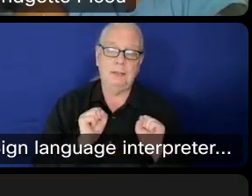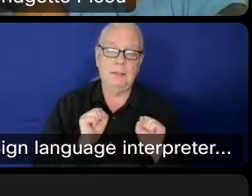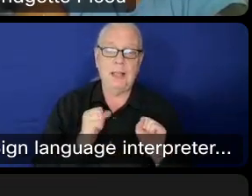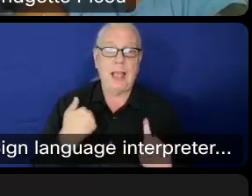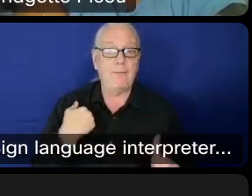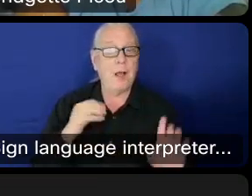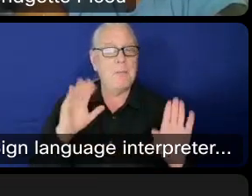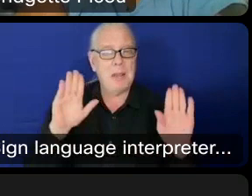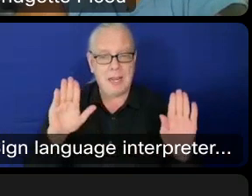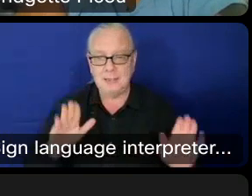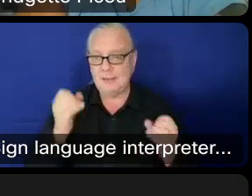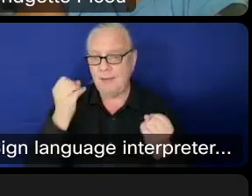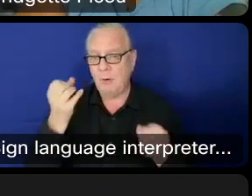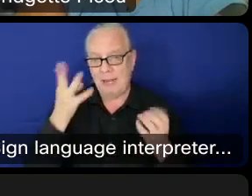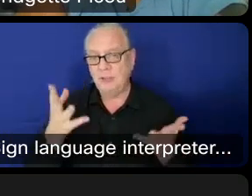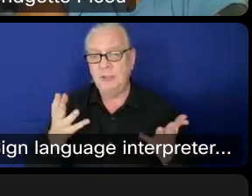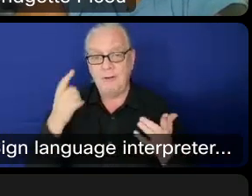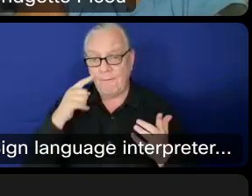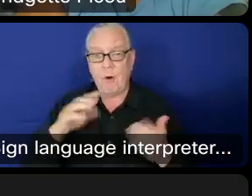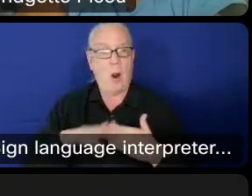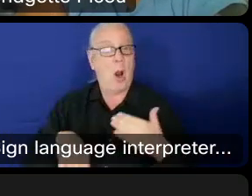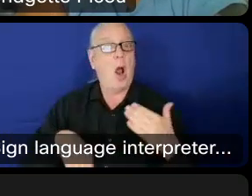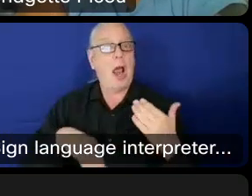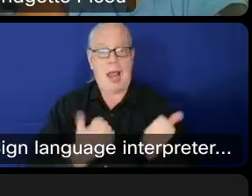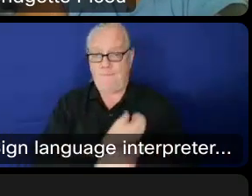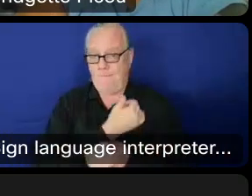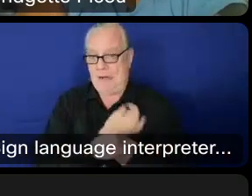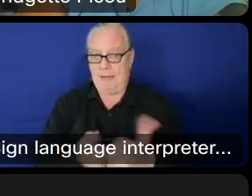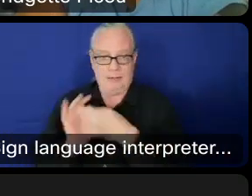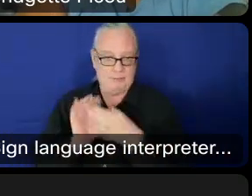they have available on all things related to HIV, including